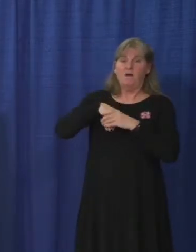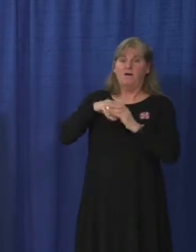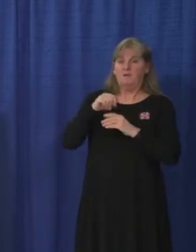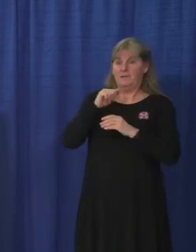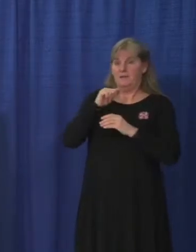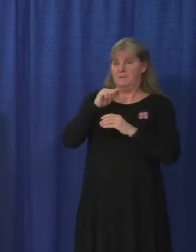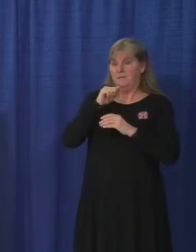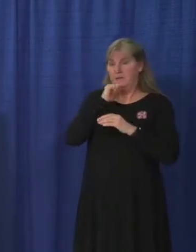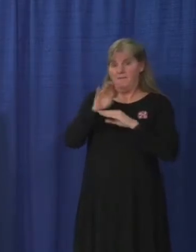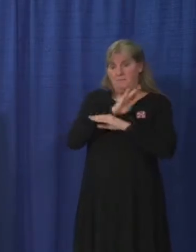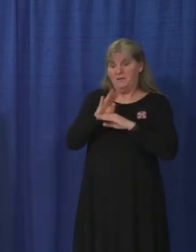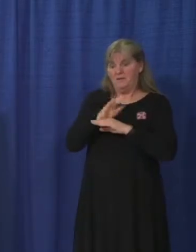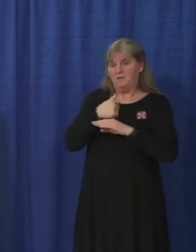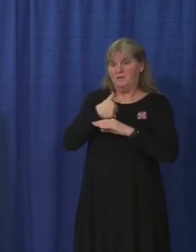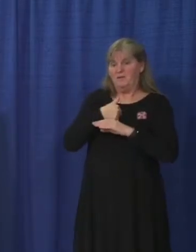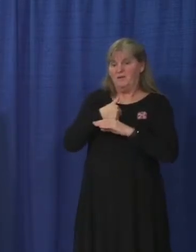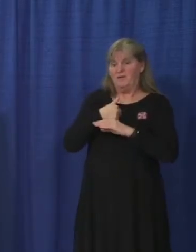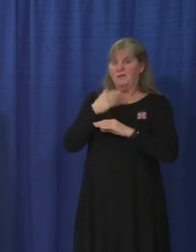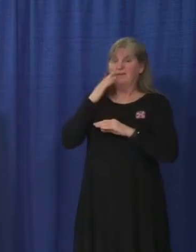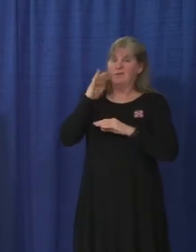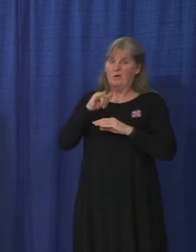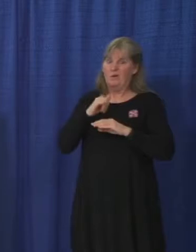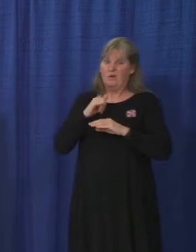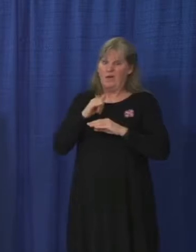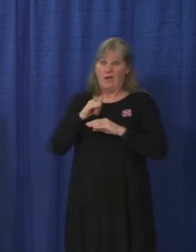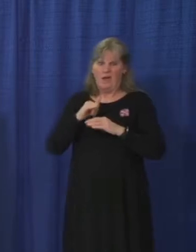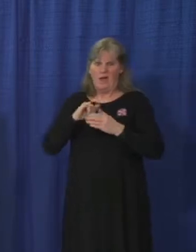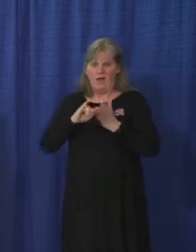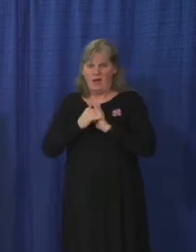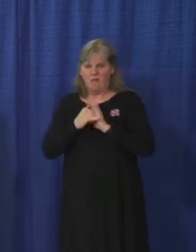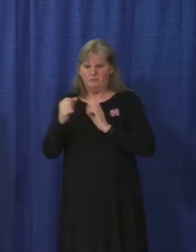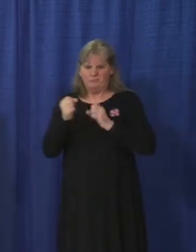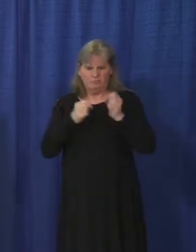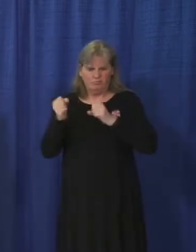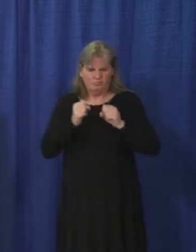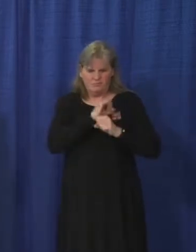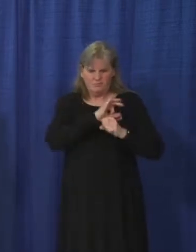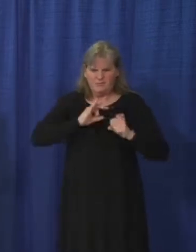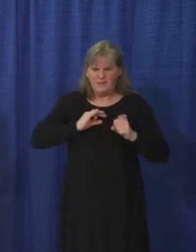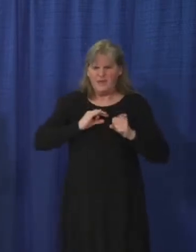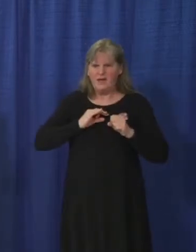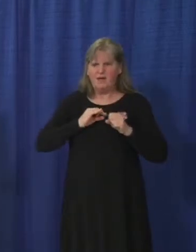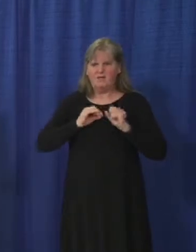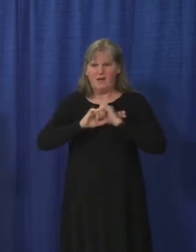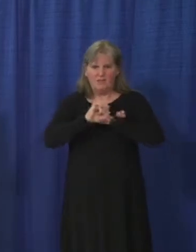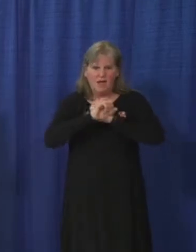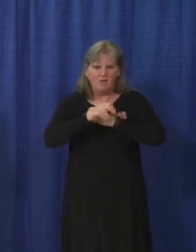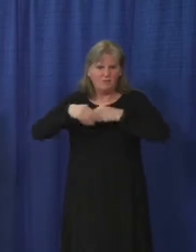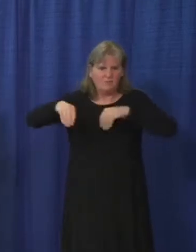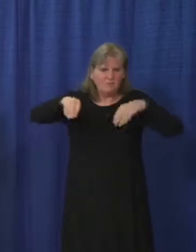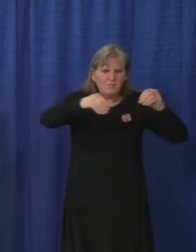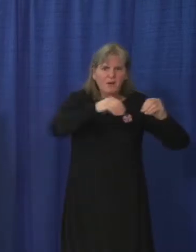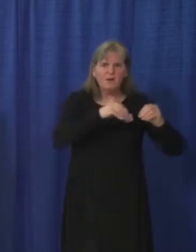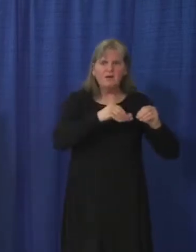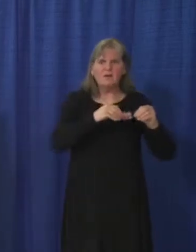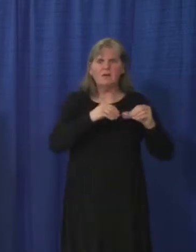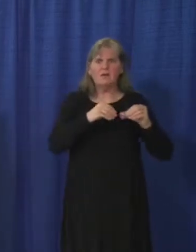takes time to staff up. You need to make sure marketing is in place, folks are turning over and getting going again.